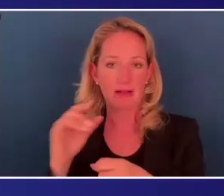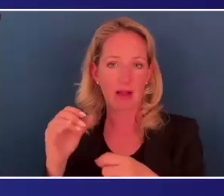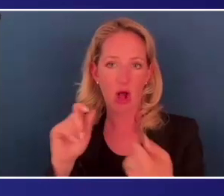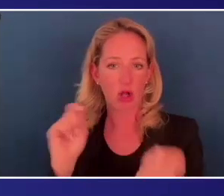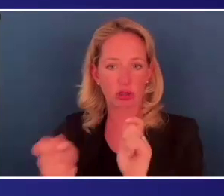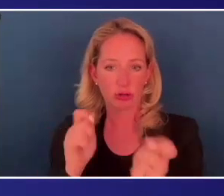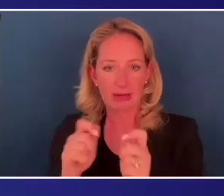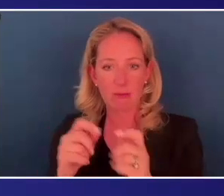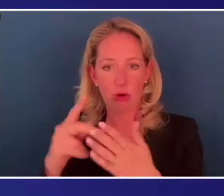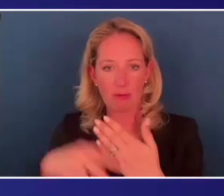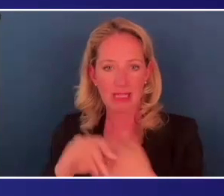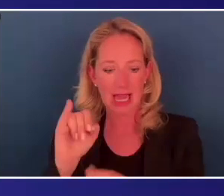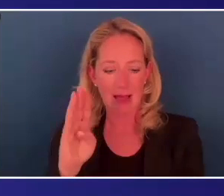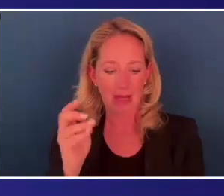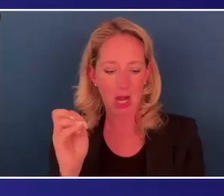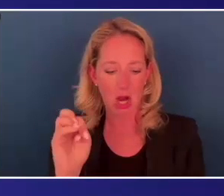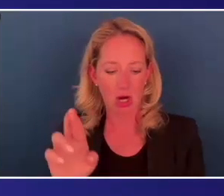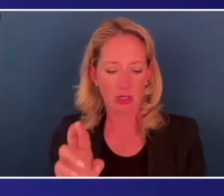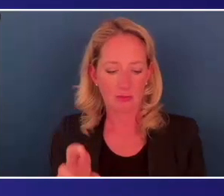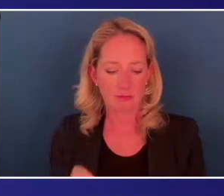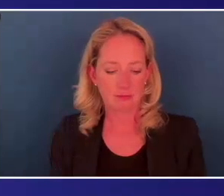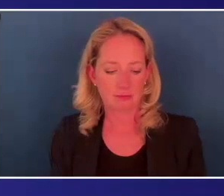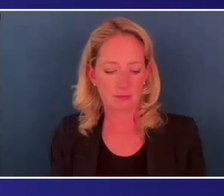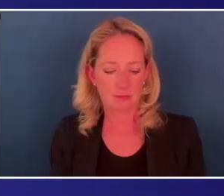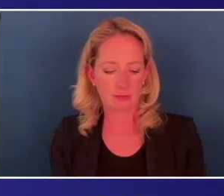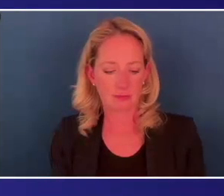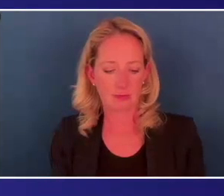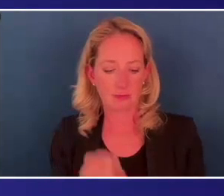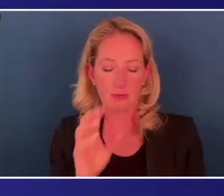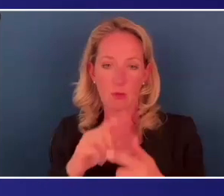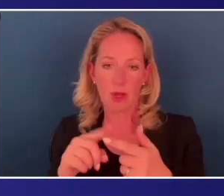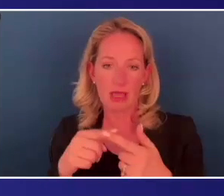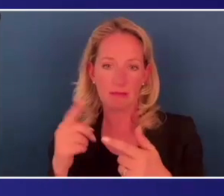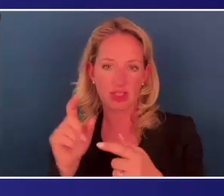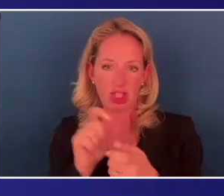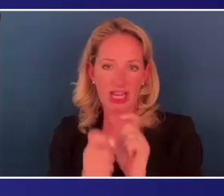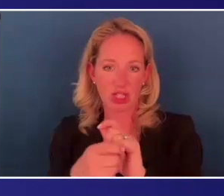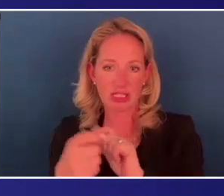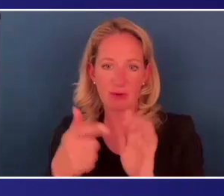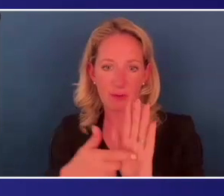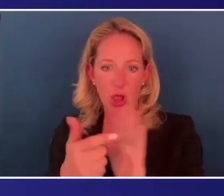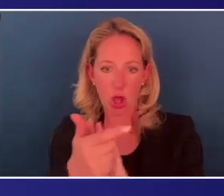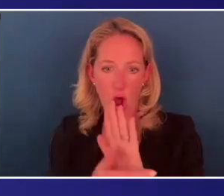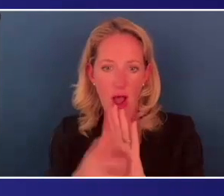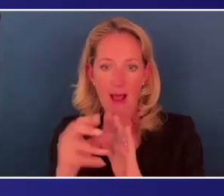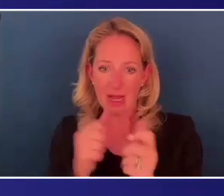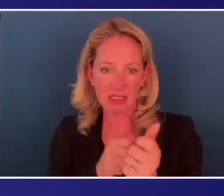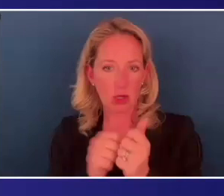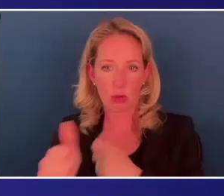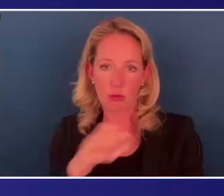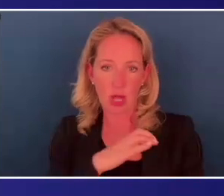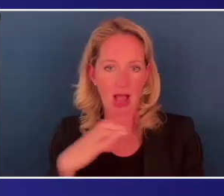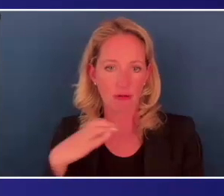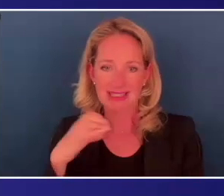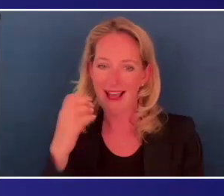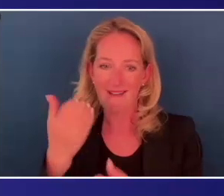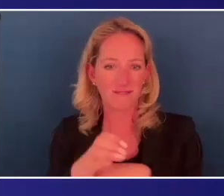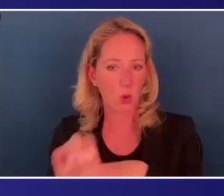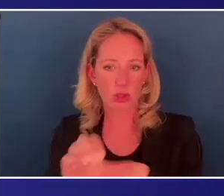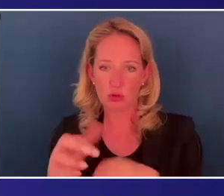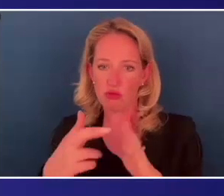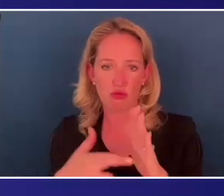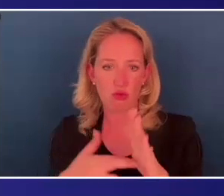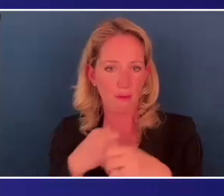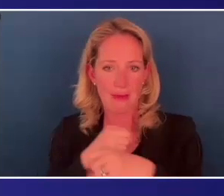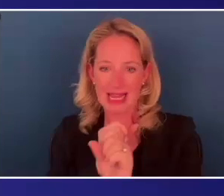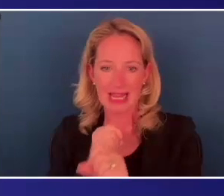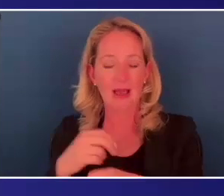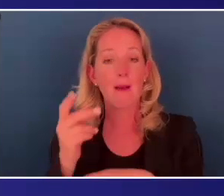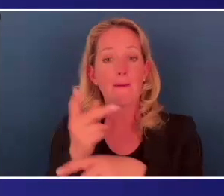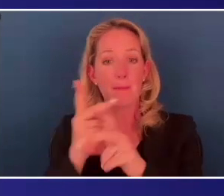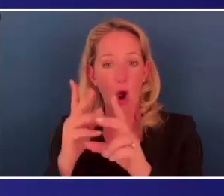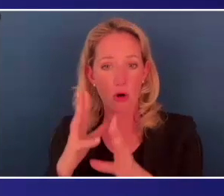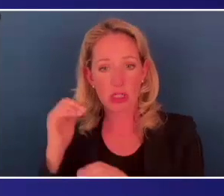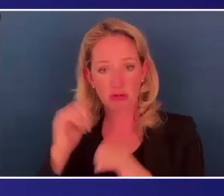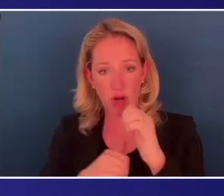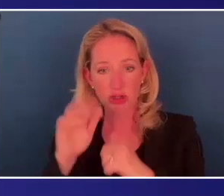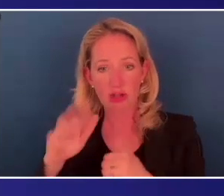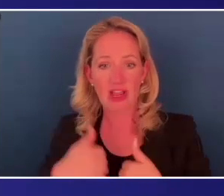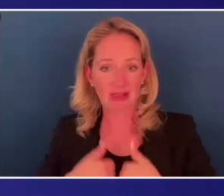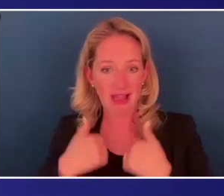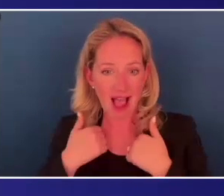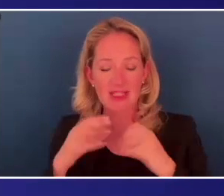These programs are grounded in law and changes must go through Congress and not force through rulemaking. Borrowers structured their lives, careers, families around these plans.